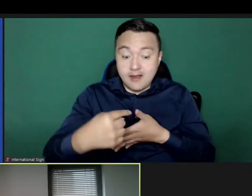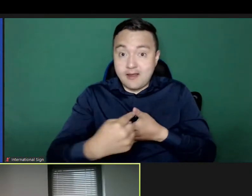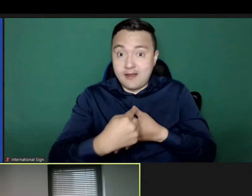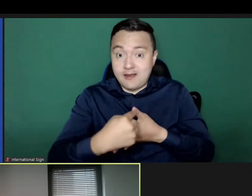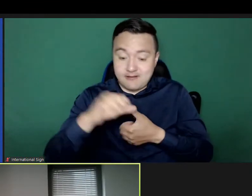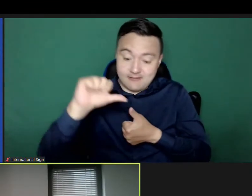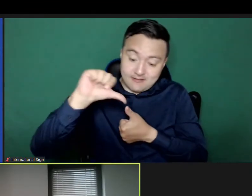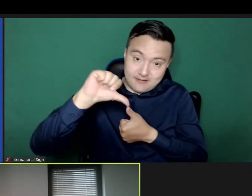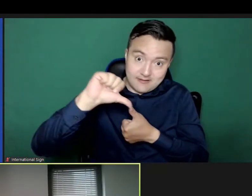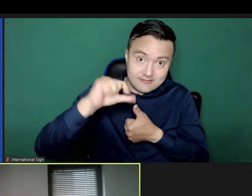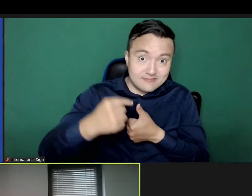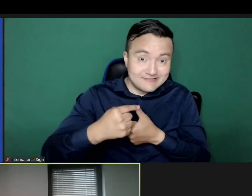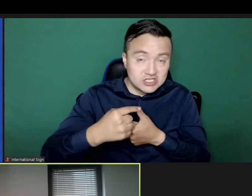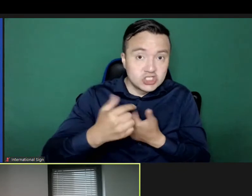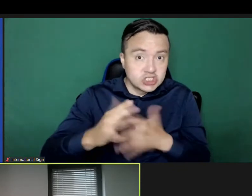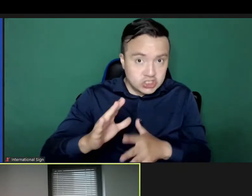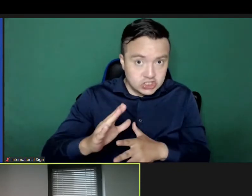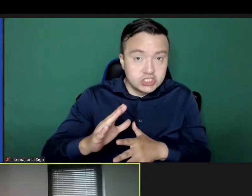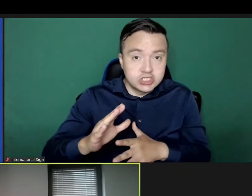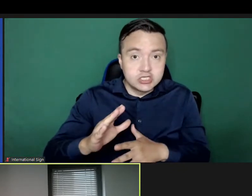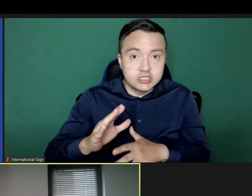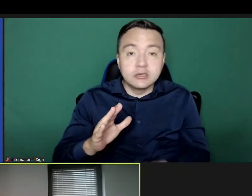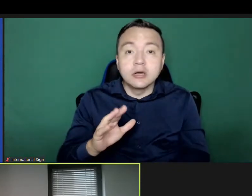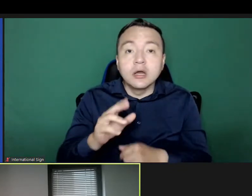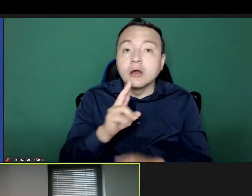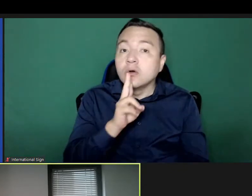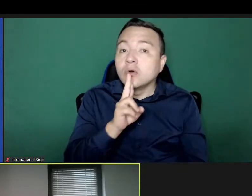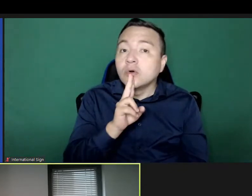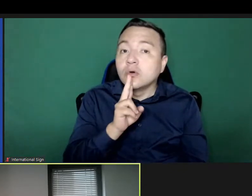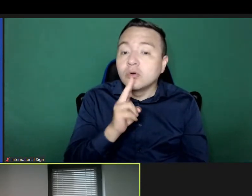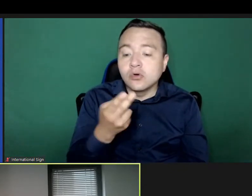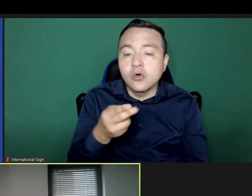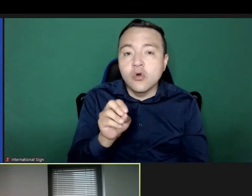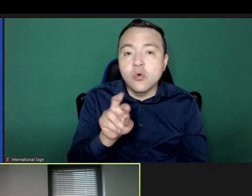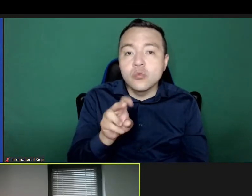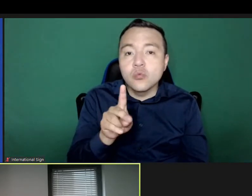Honduras are thinking about where they should invest their resources,